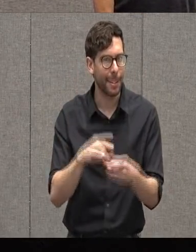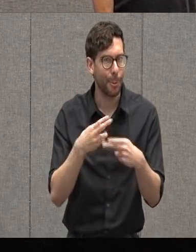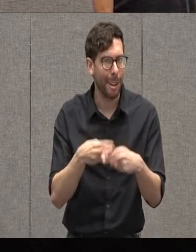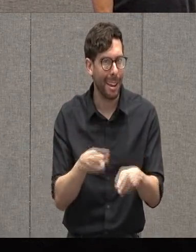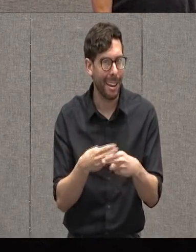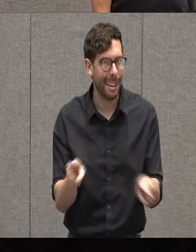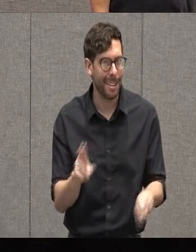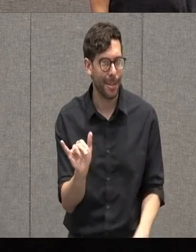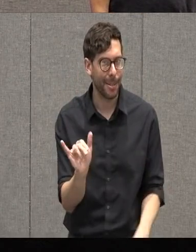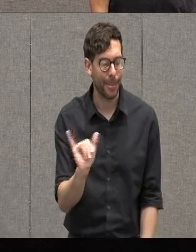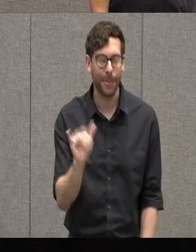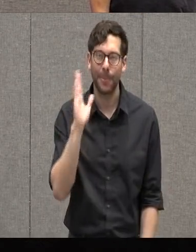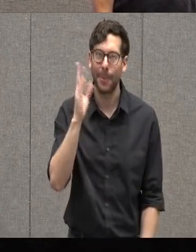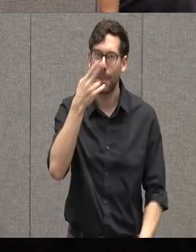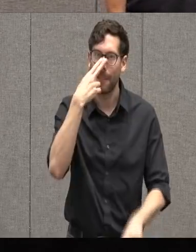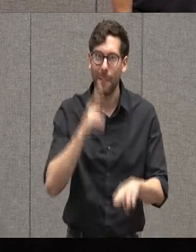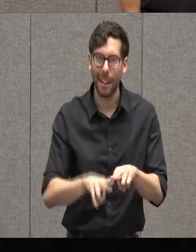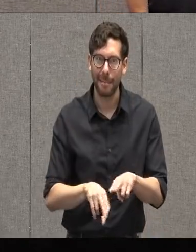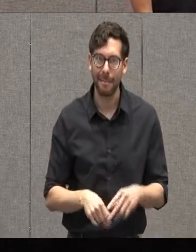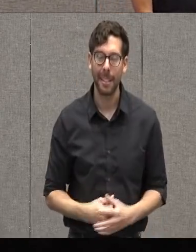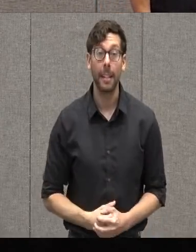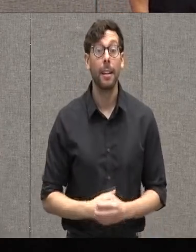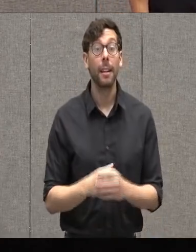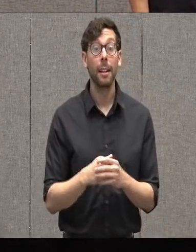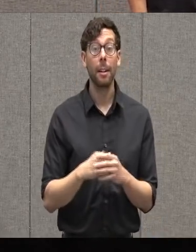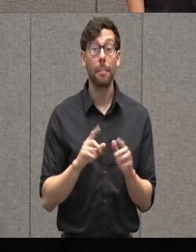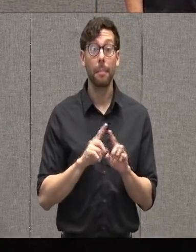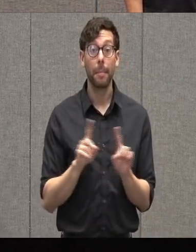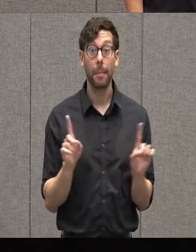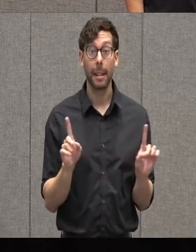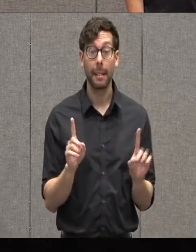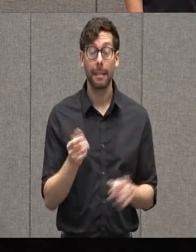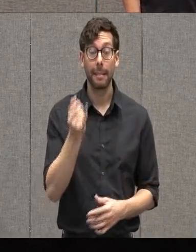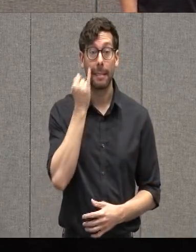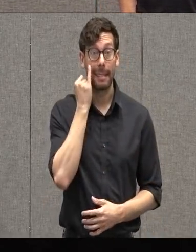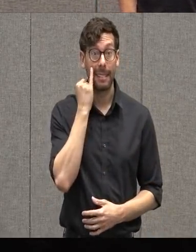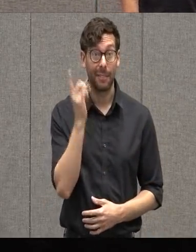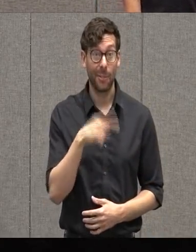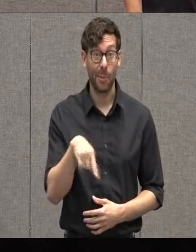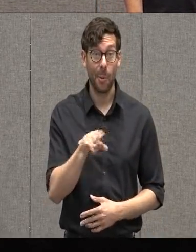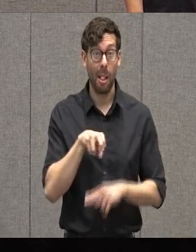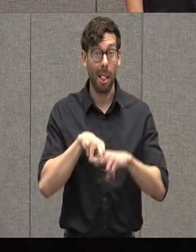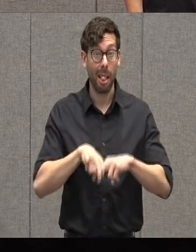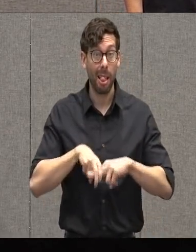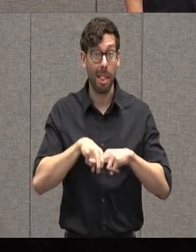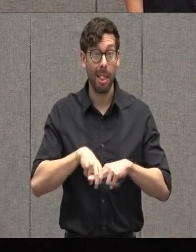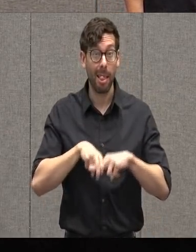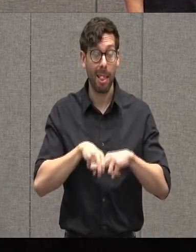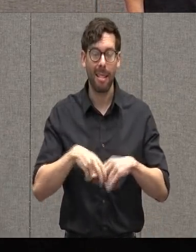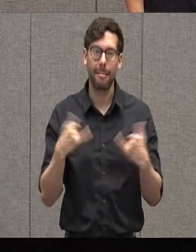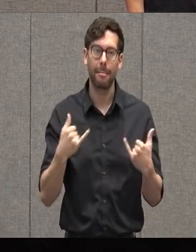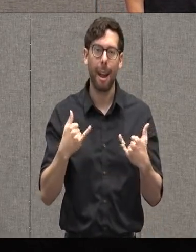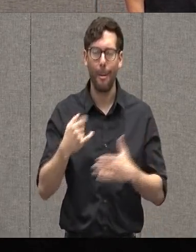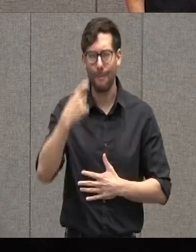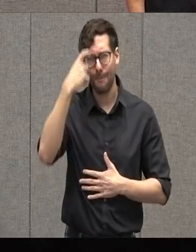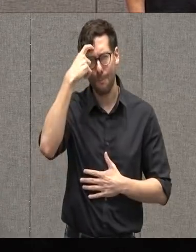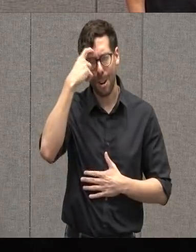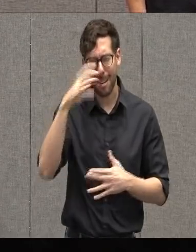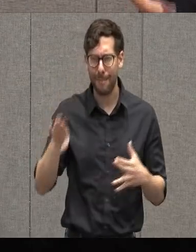It's gonna be fun. It's gonna be amazing. But in case you've been sitting, let's take a little brain break. Do you have an idea for a brain break?